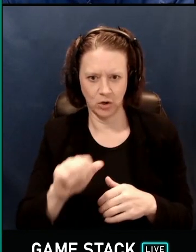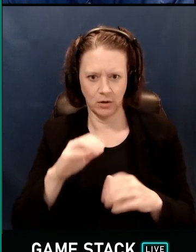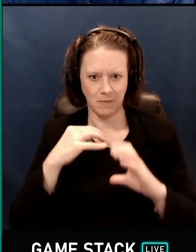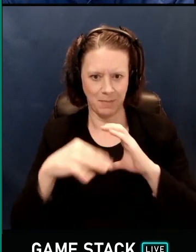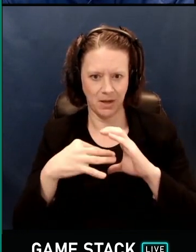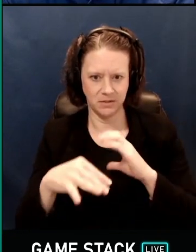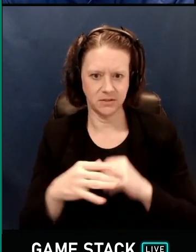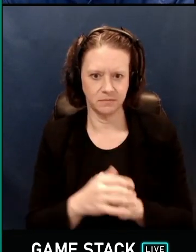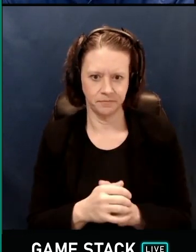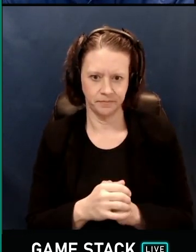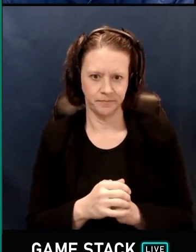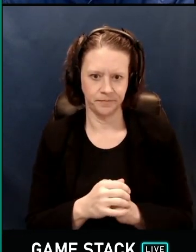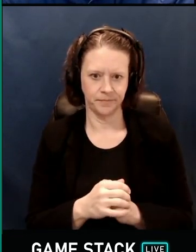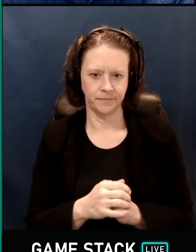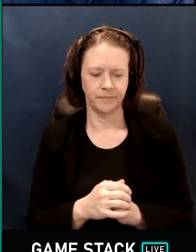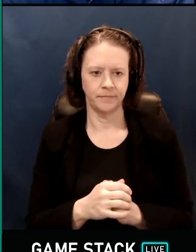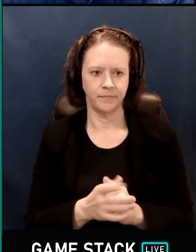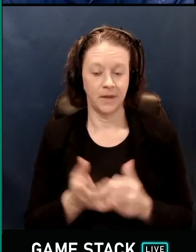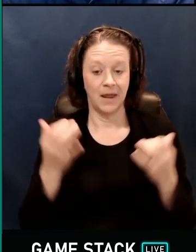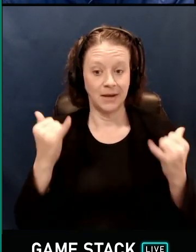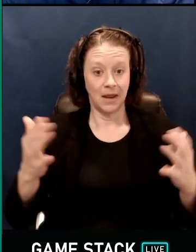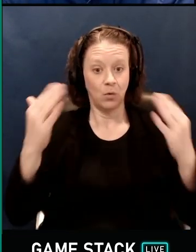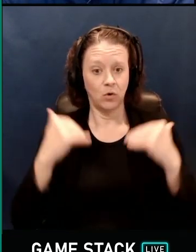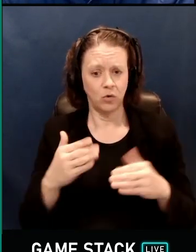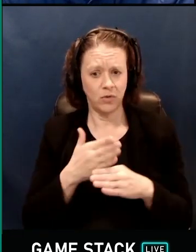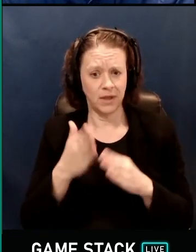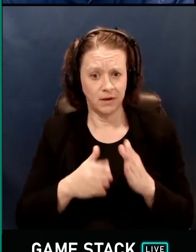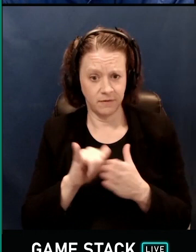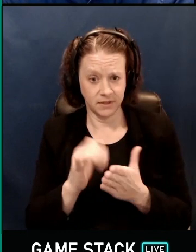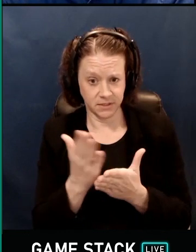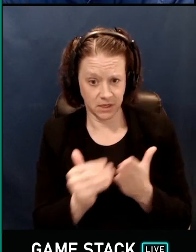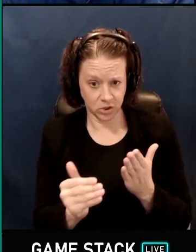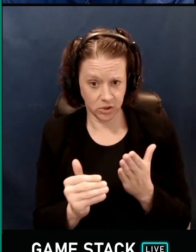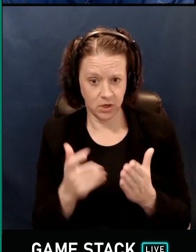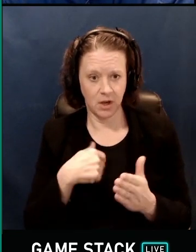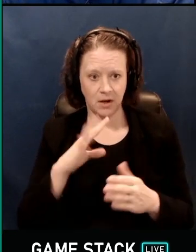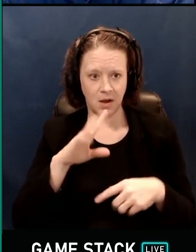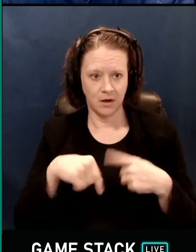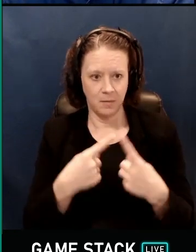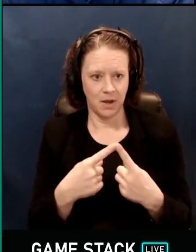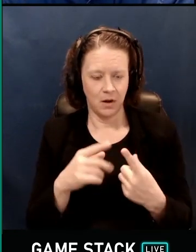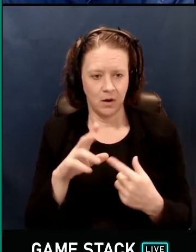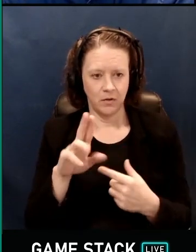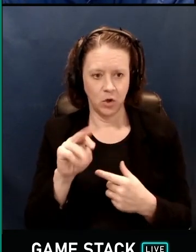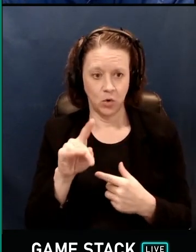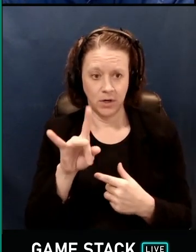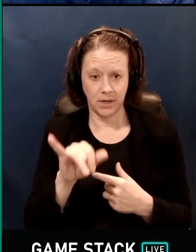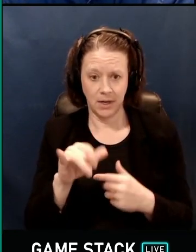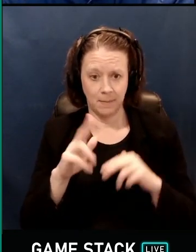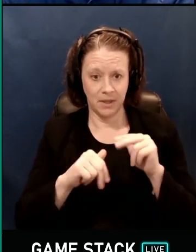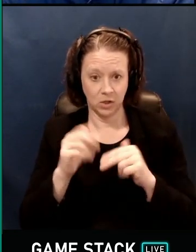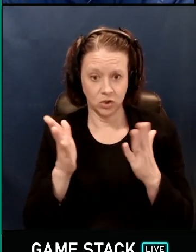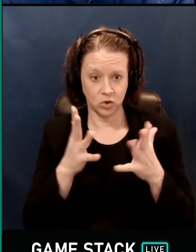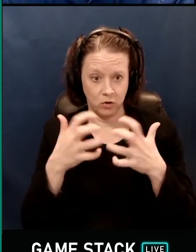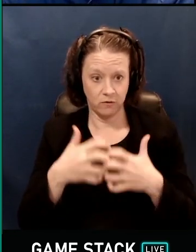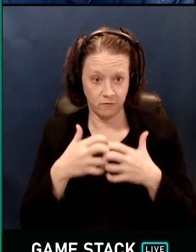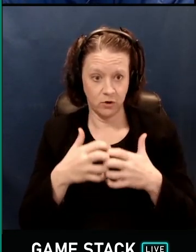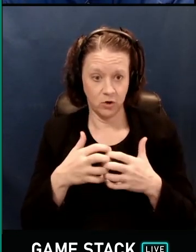Now we got to the end of this section. I told you about the Unity Build Server licensing